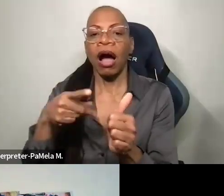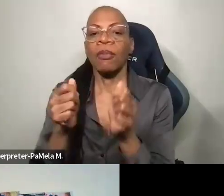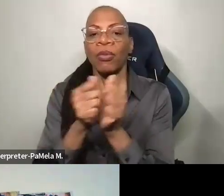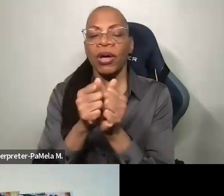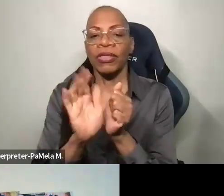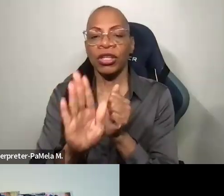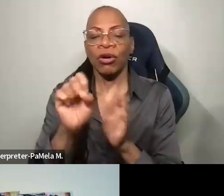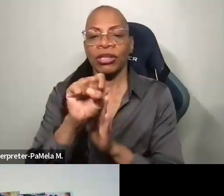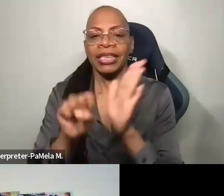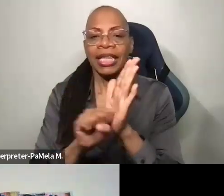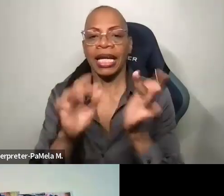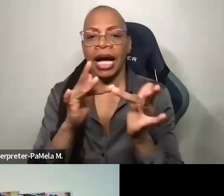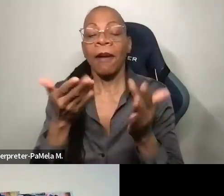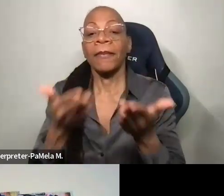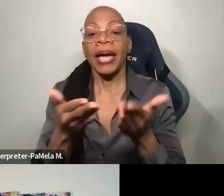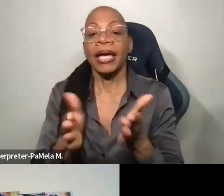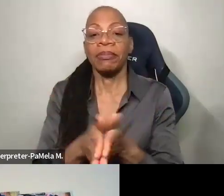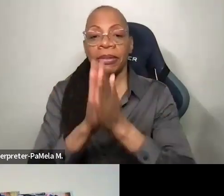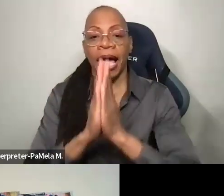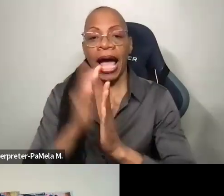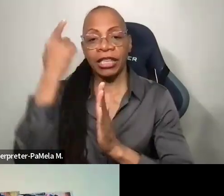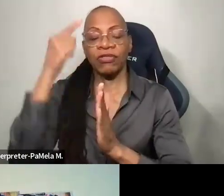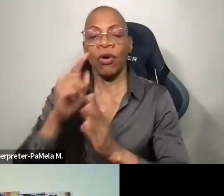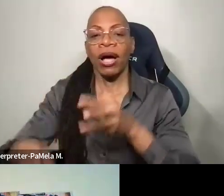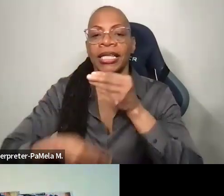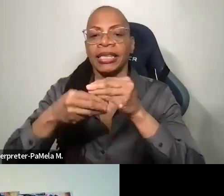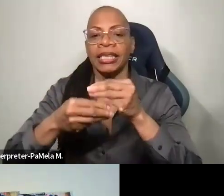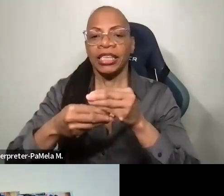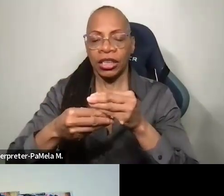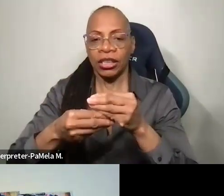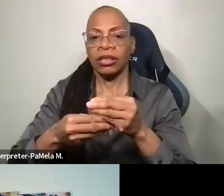who may ask for additional clarification from their GPO.